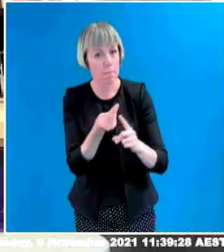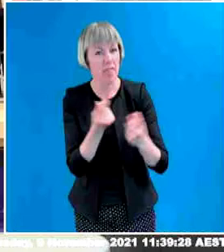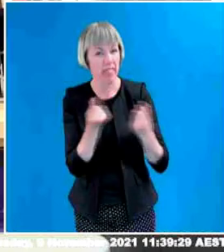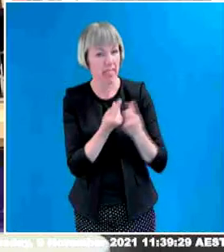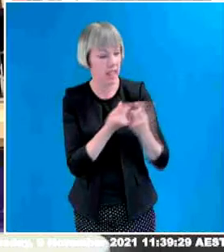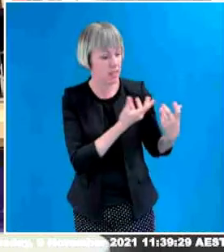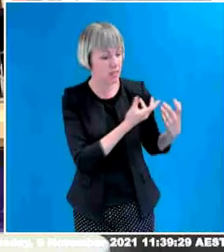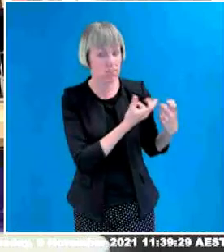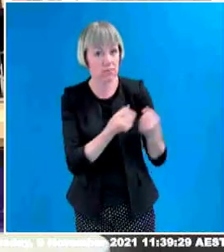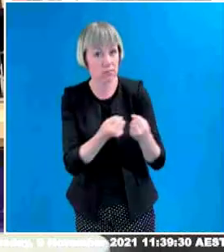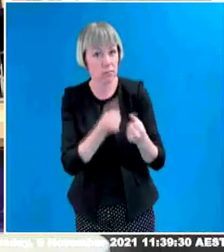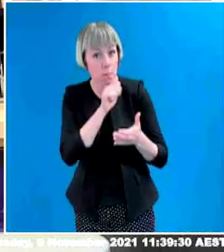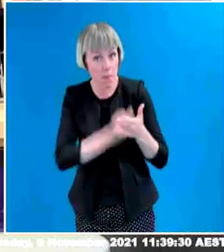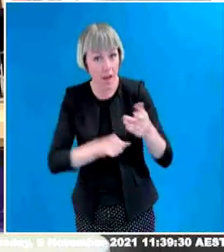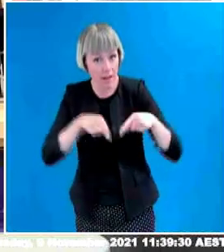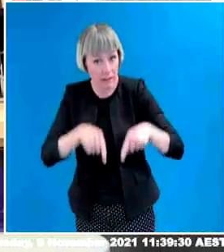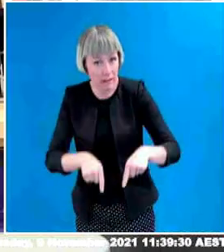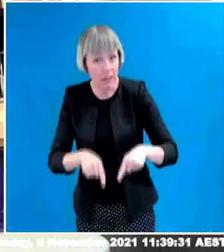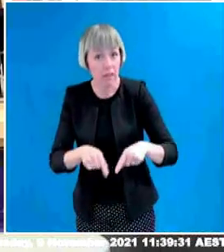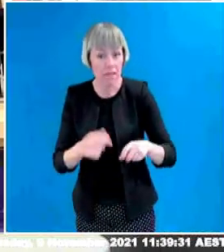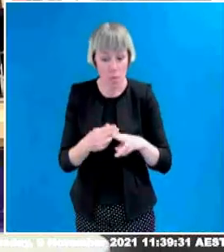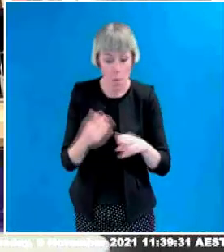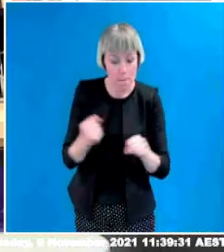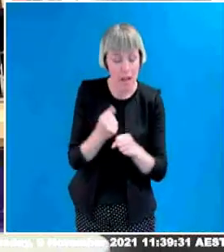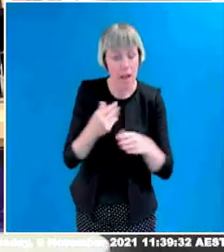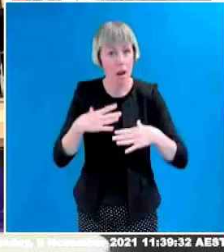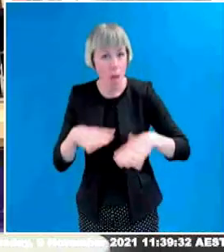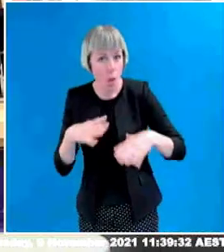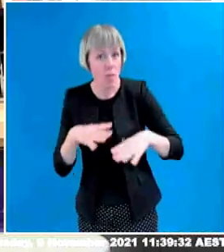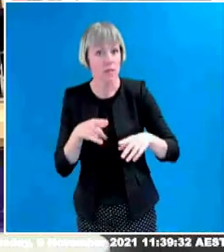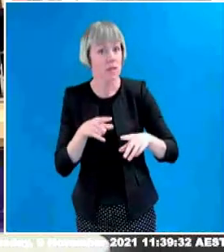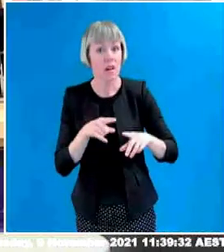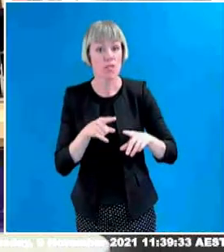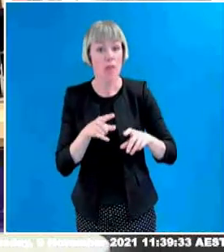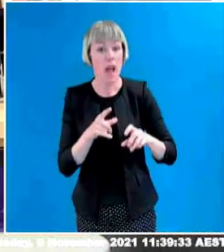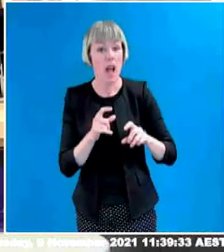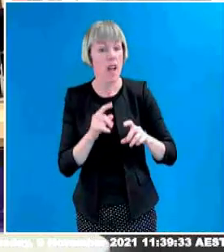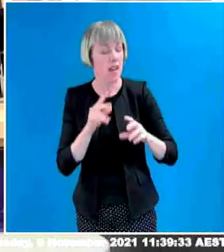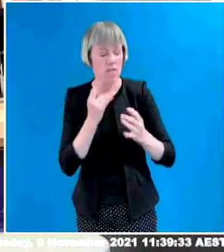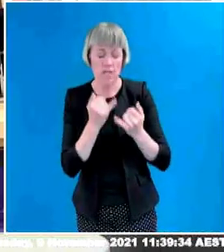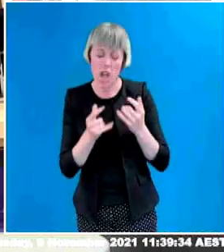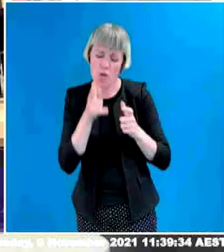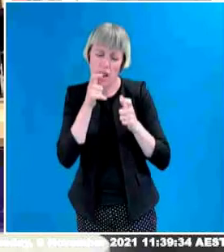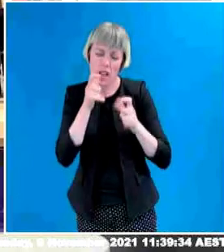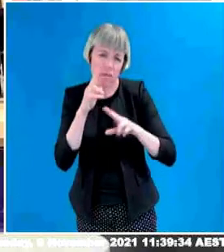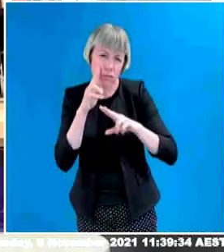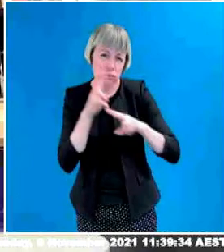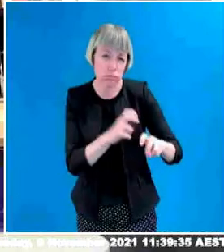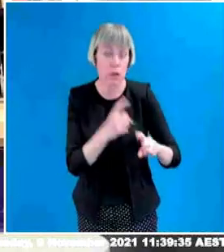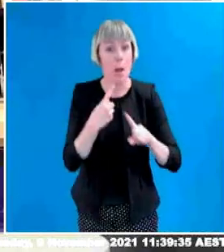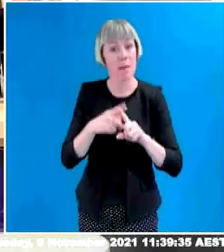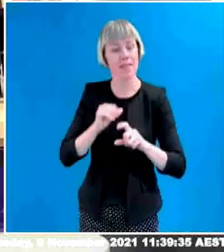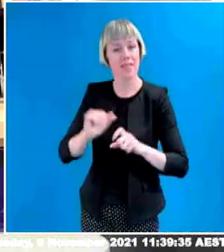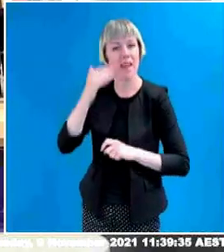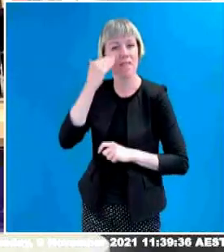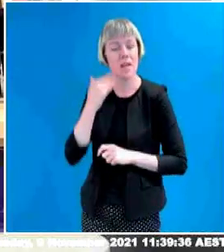workforce is looked after in their supply chain, providing child care, employing people with disabilities, all of that.